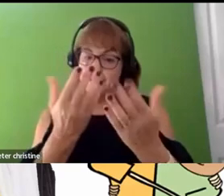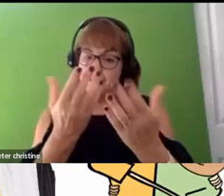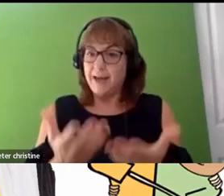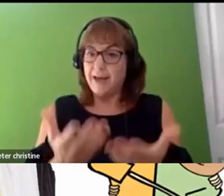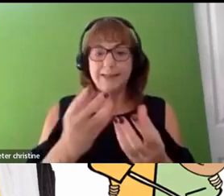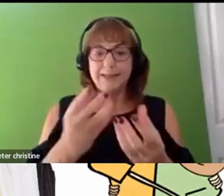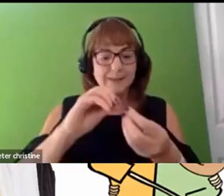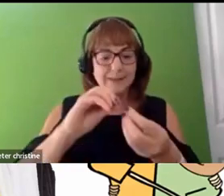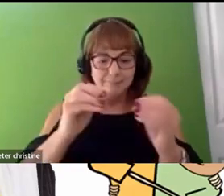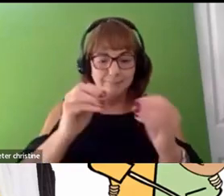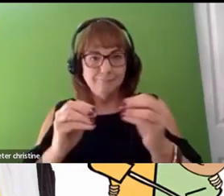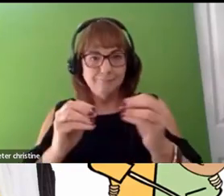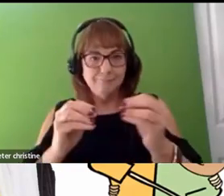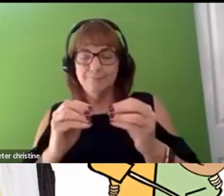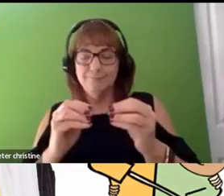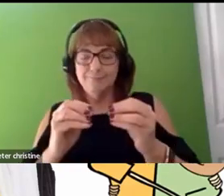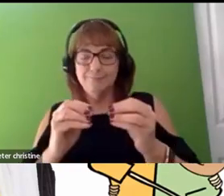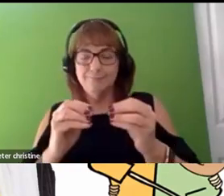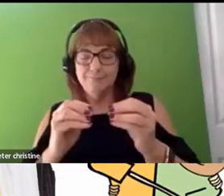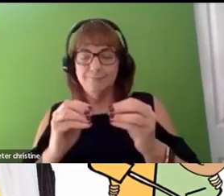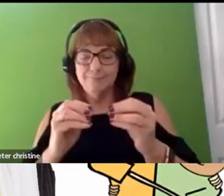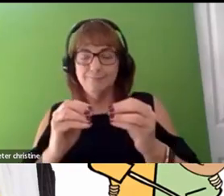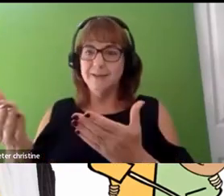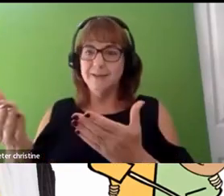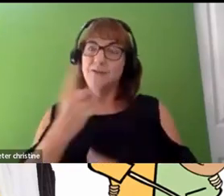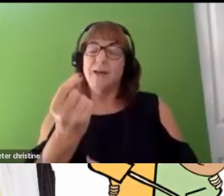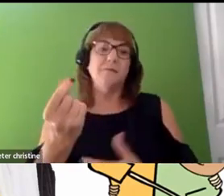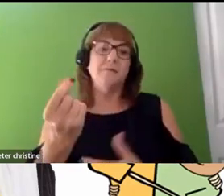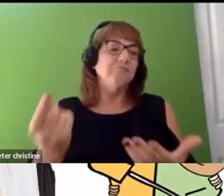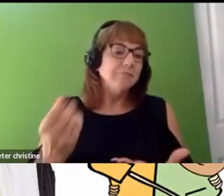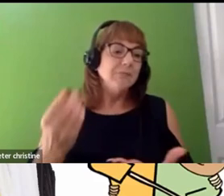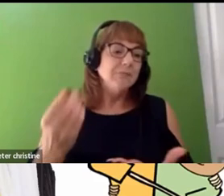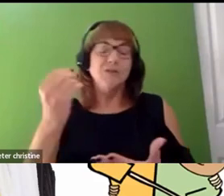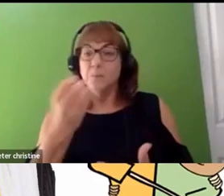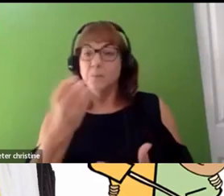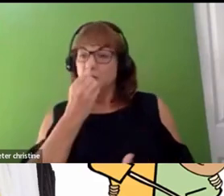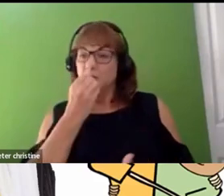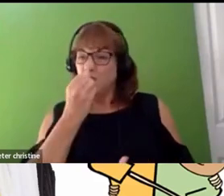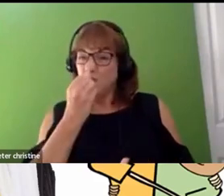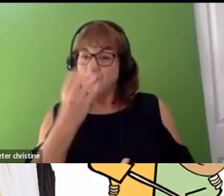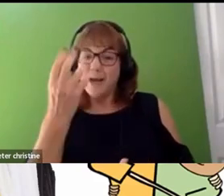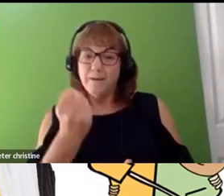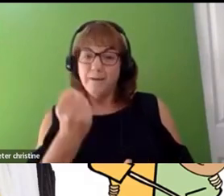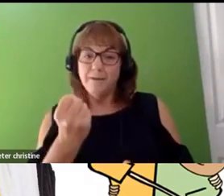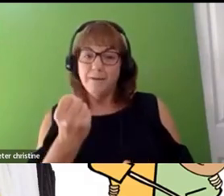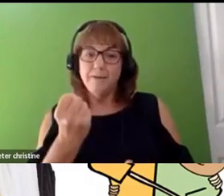snack in the middle of church, some carrot sticks, some apple, a movement, a chance to move to give